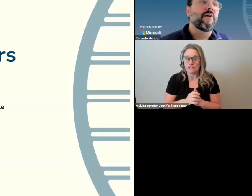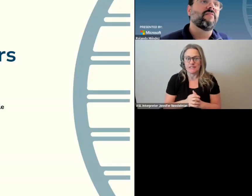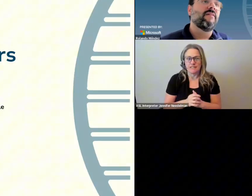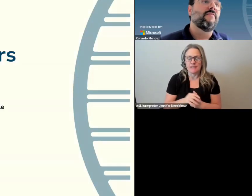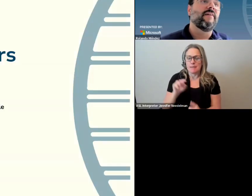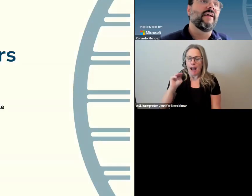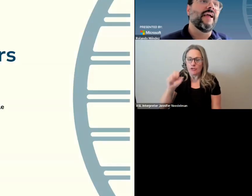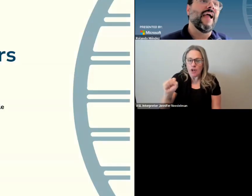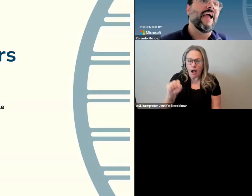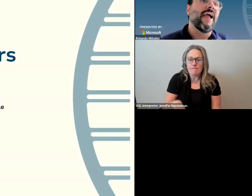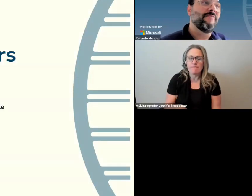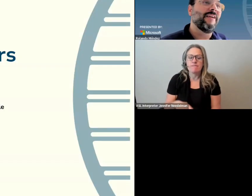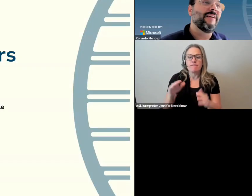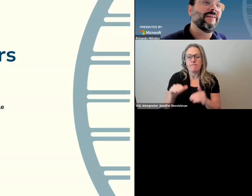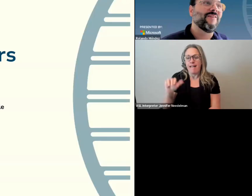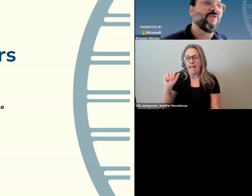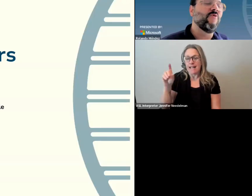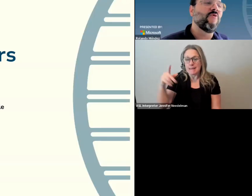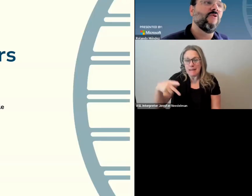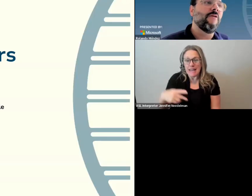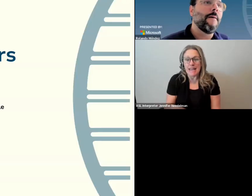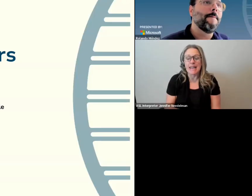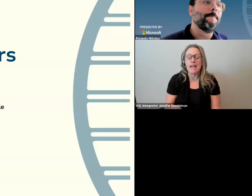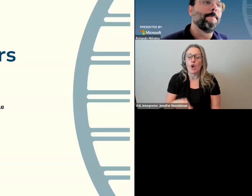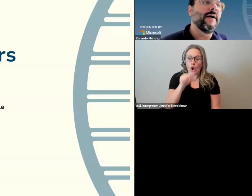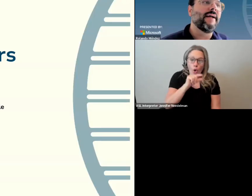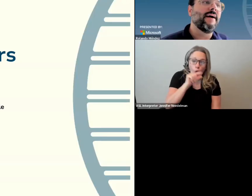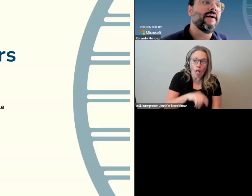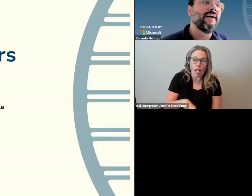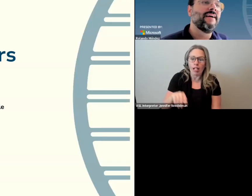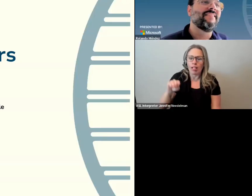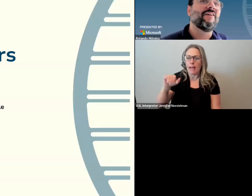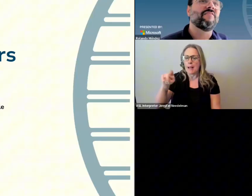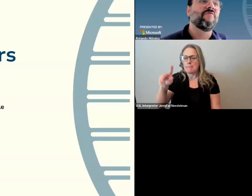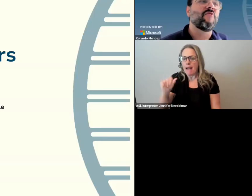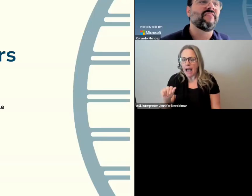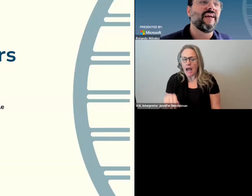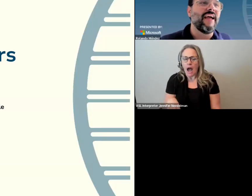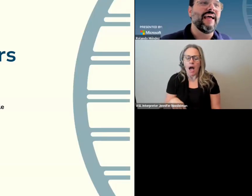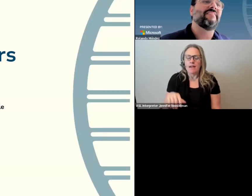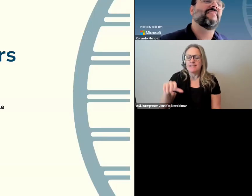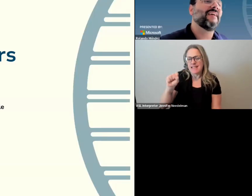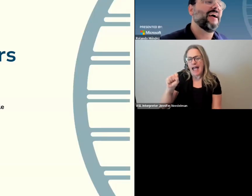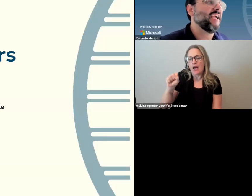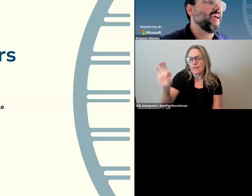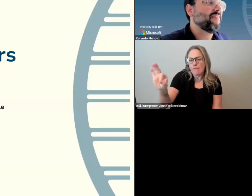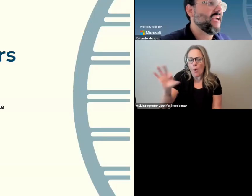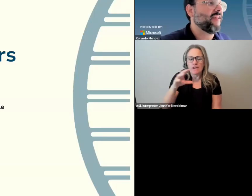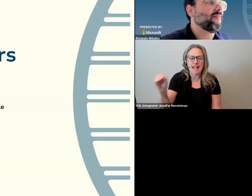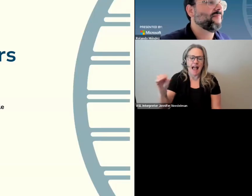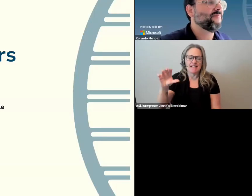Microsoft, ADP, Google, Meta, Salesforce and Skyscanner.